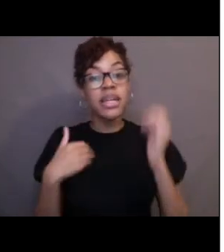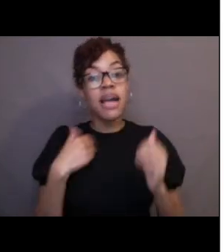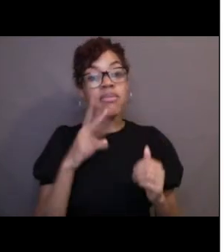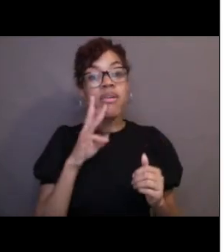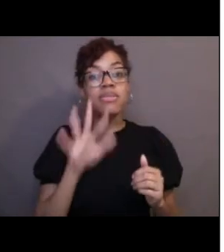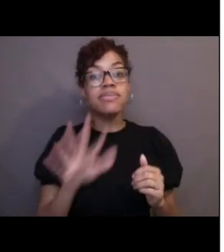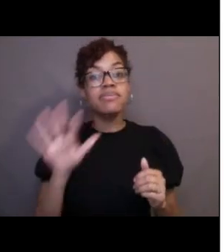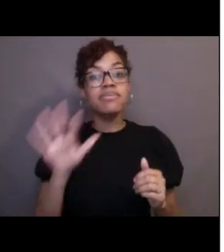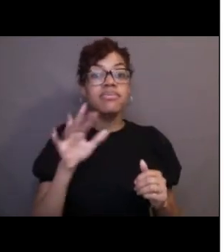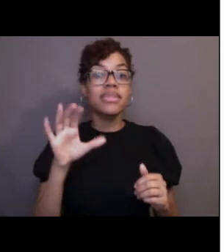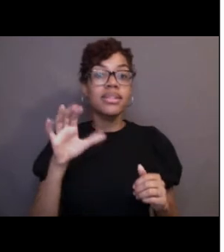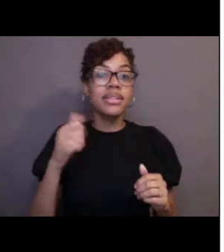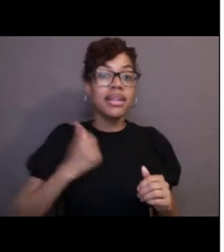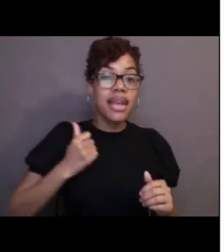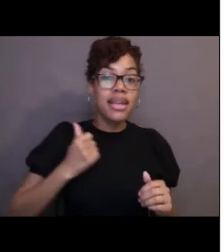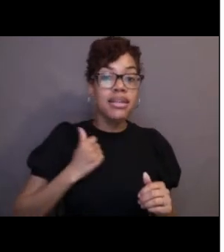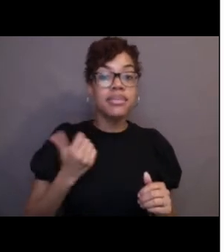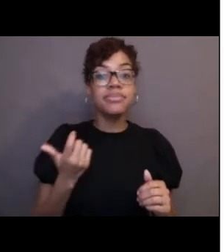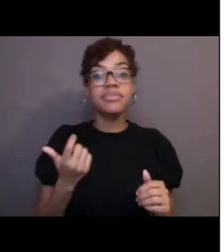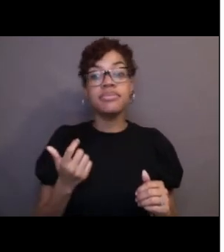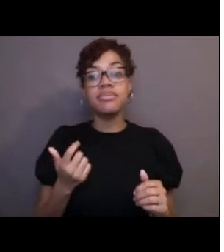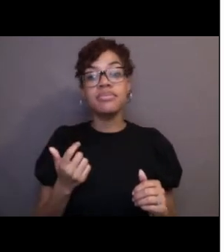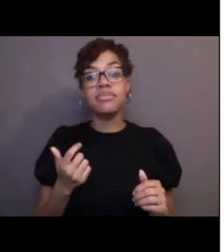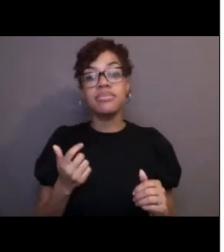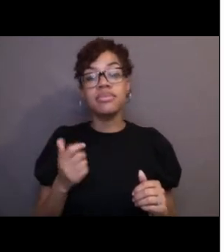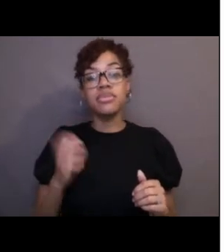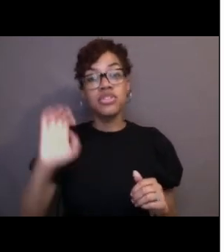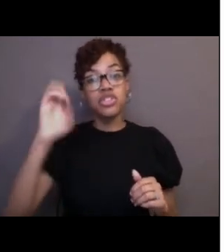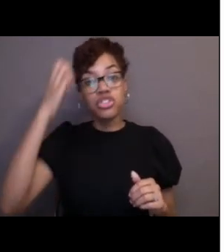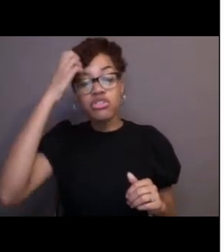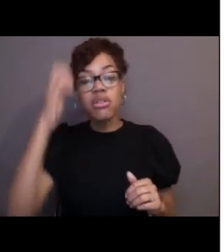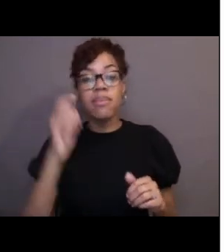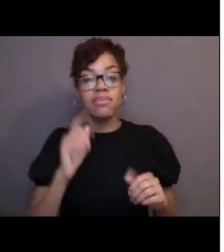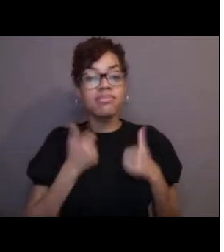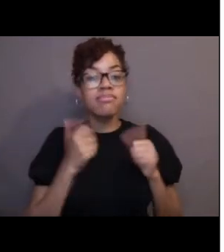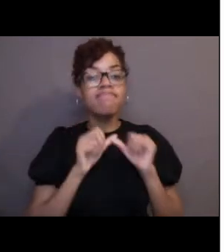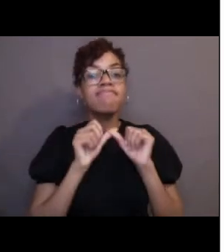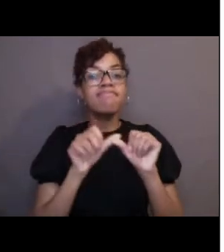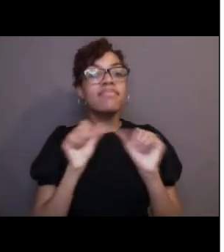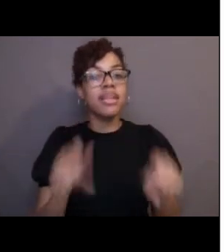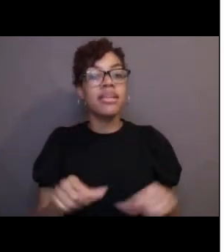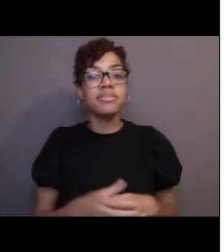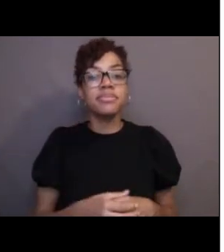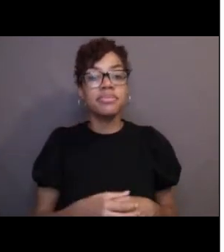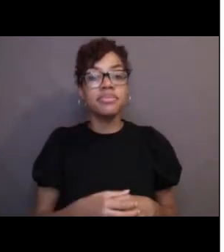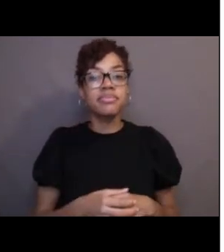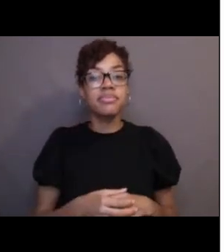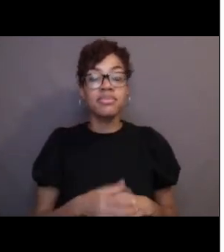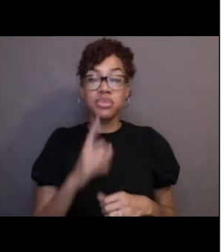So they can really handle really cold water, and that relates to the fact that they are so big. They can create a lot of body heat